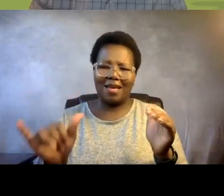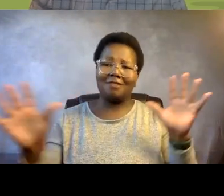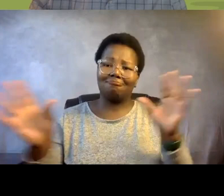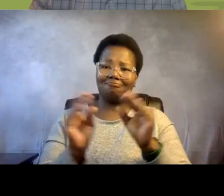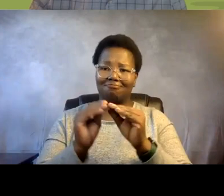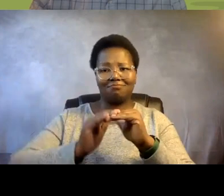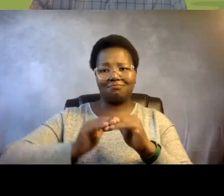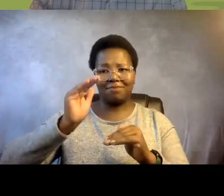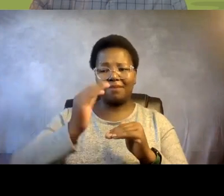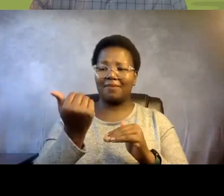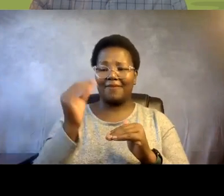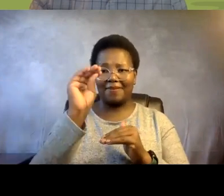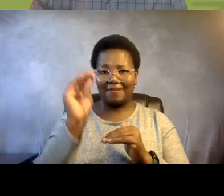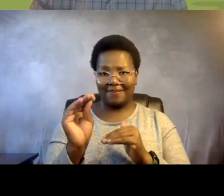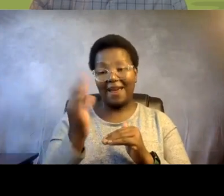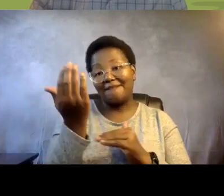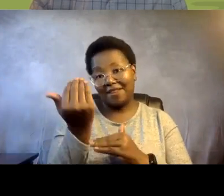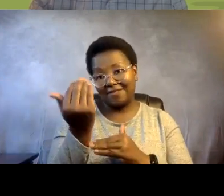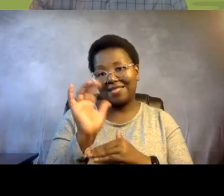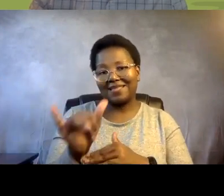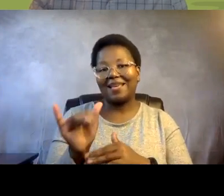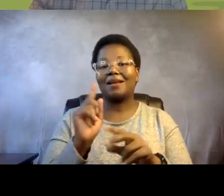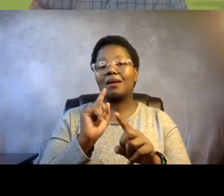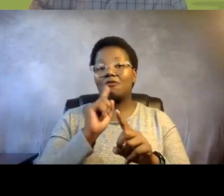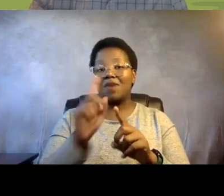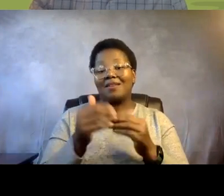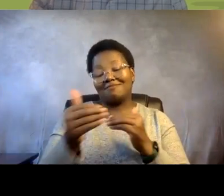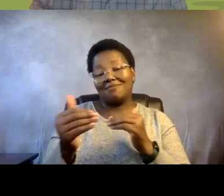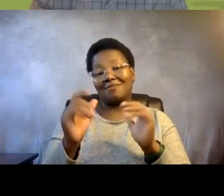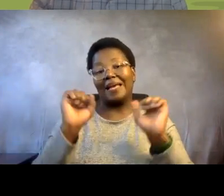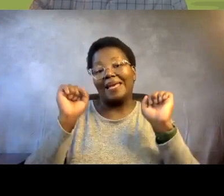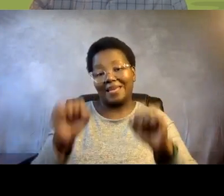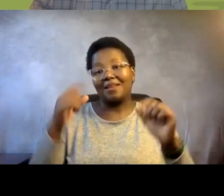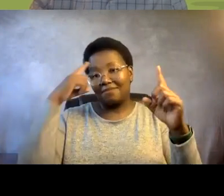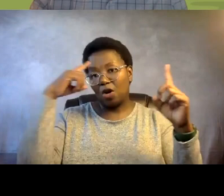really difficult. As before there are some really helpful tools that can facilitate this testing.